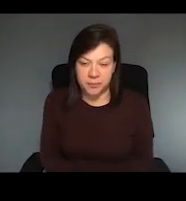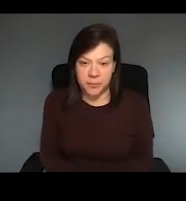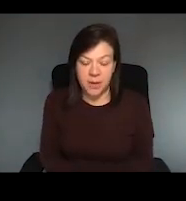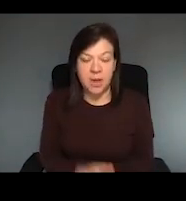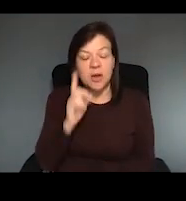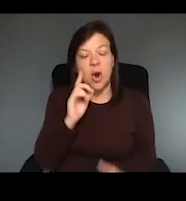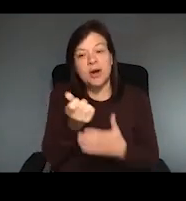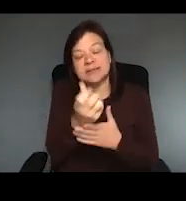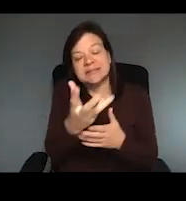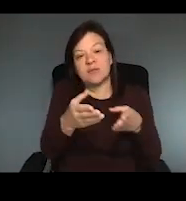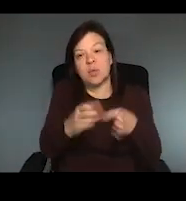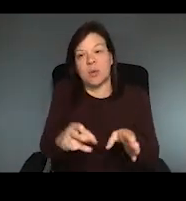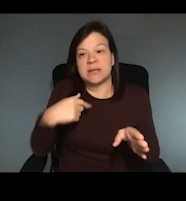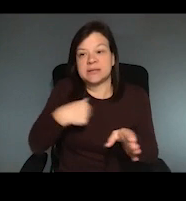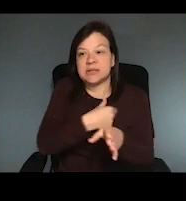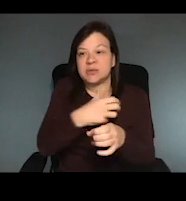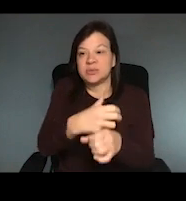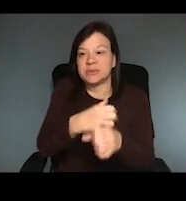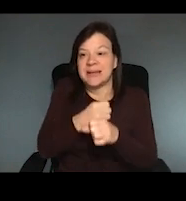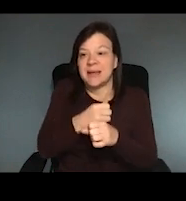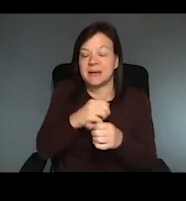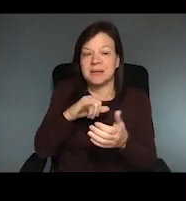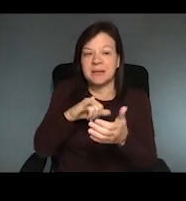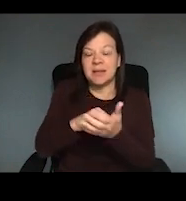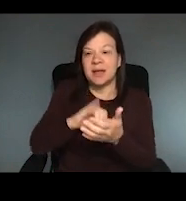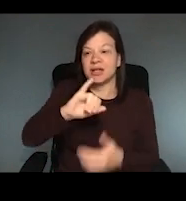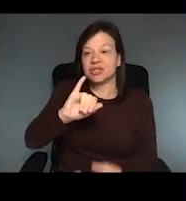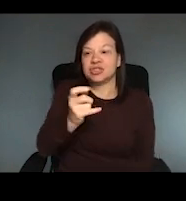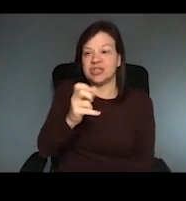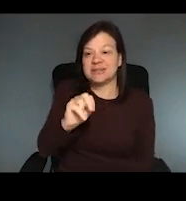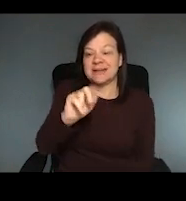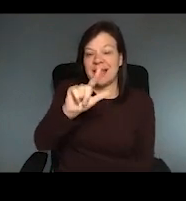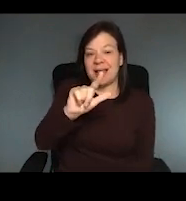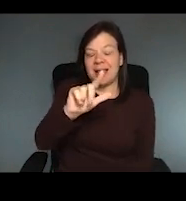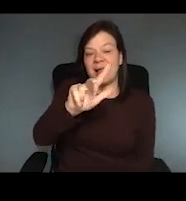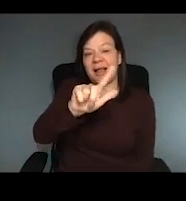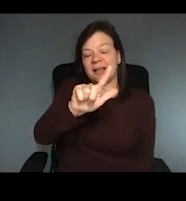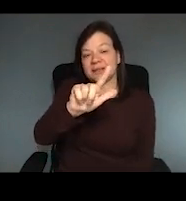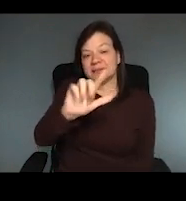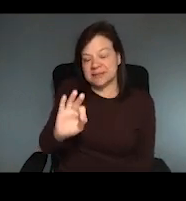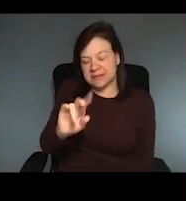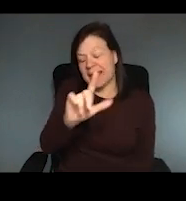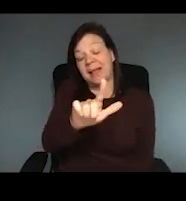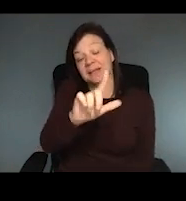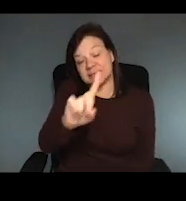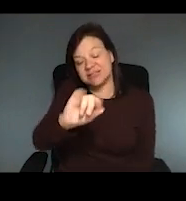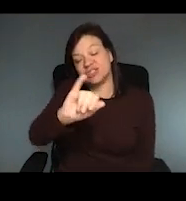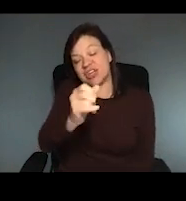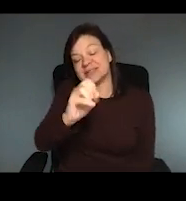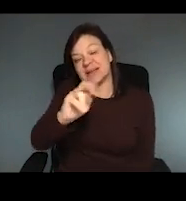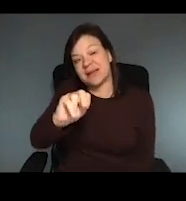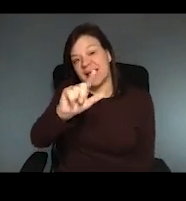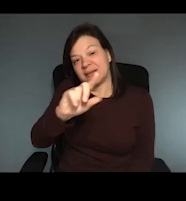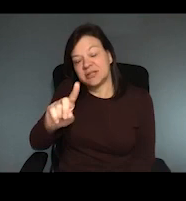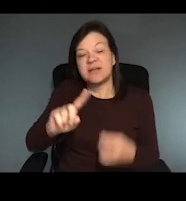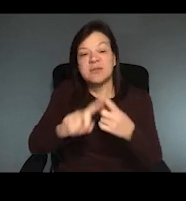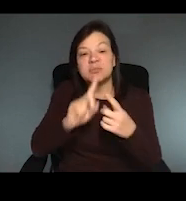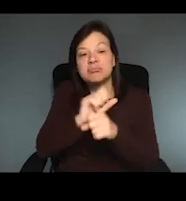JSON LD ONCE YOU HAVE IT, USE A THIRD PARTY FOR IMPLEMENTATION IN THIS INSTANCE, I WANTED TO MAKE SURE